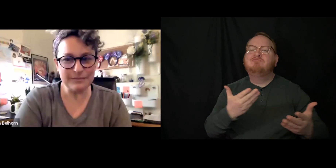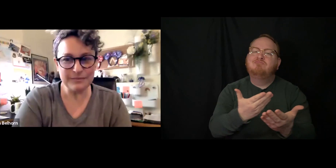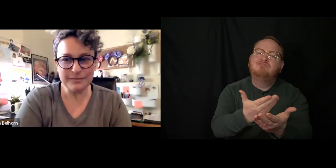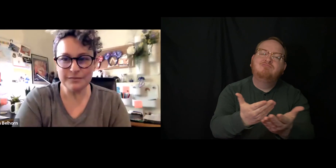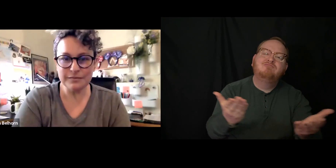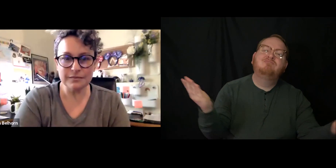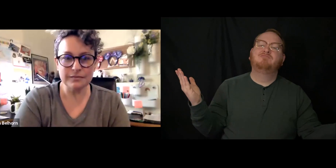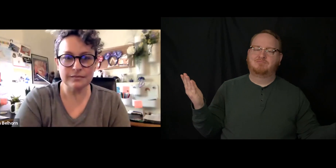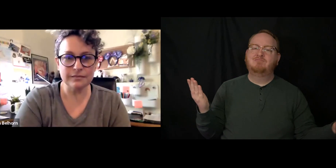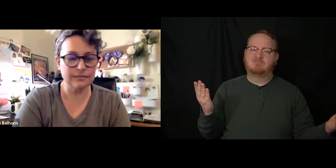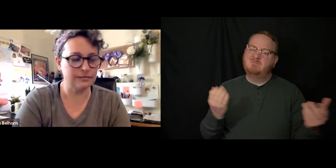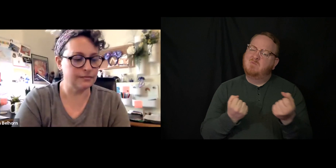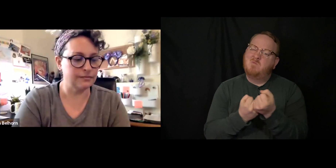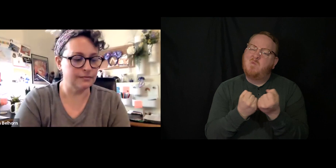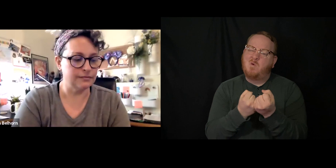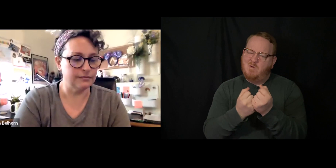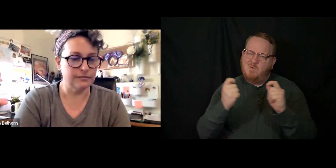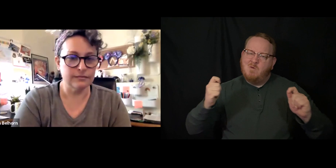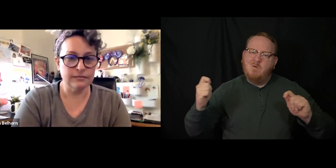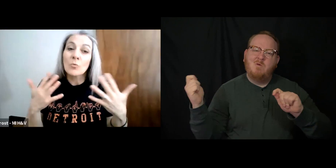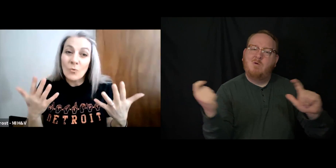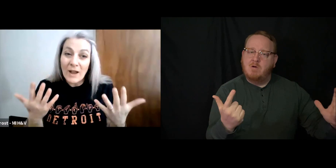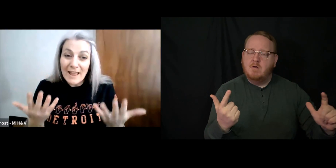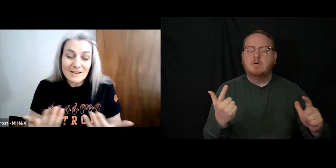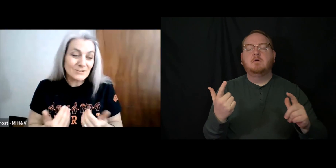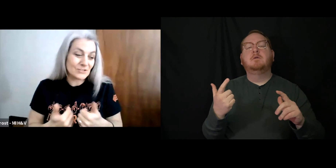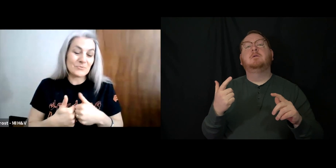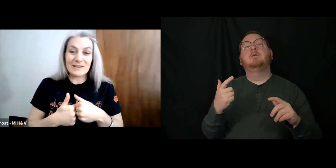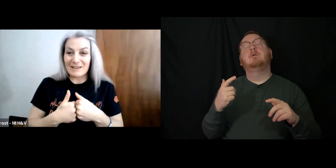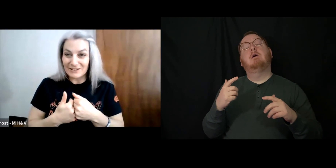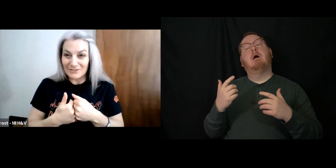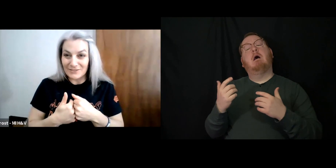Janel Frost: How do we include them well? When do we include